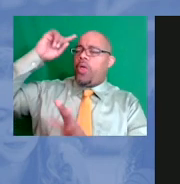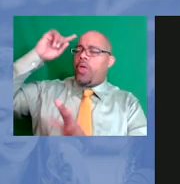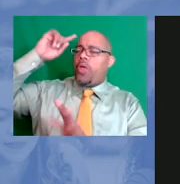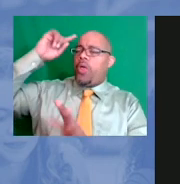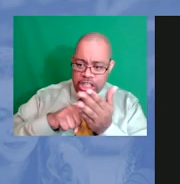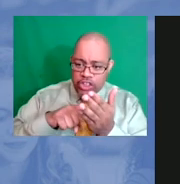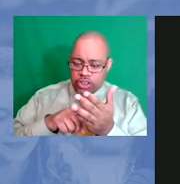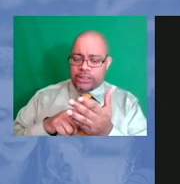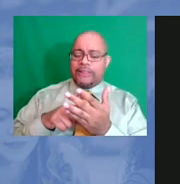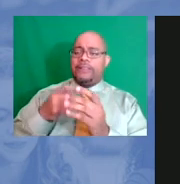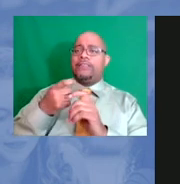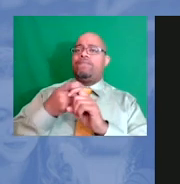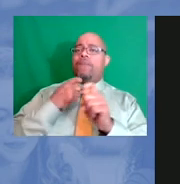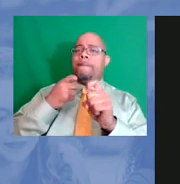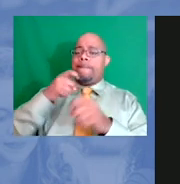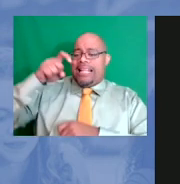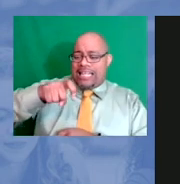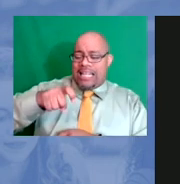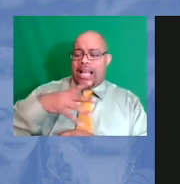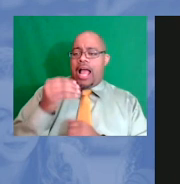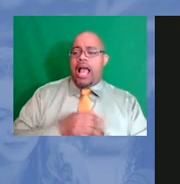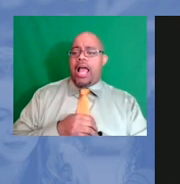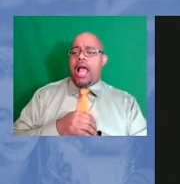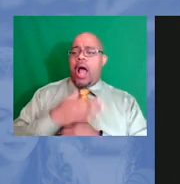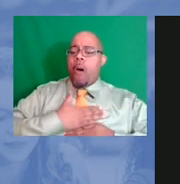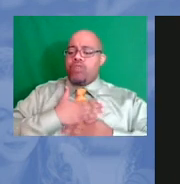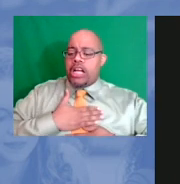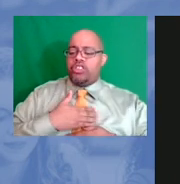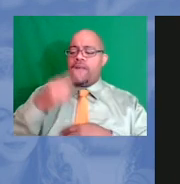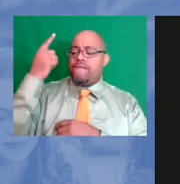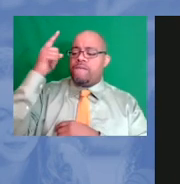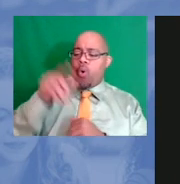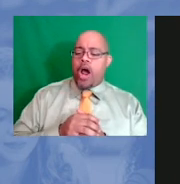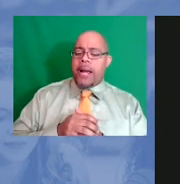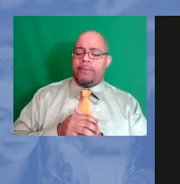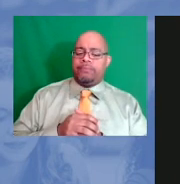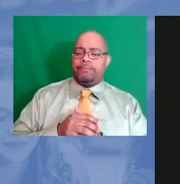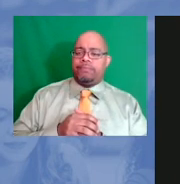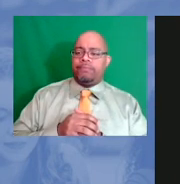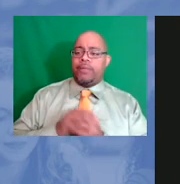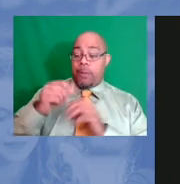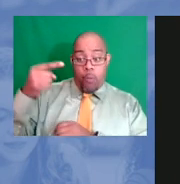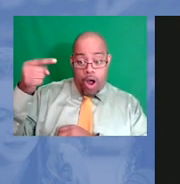NEED AND THE SHEAR APPRECIATION FOR NUMBER ONE, THE HISTORY OF SOUTH FLORIDA, HISTORY